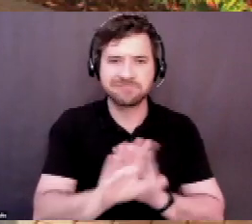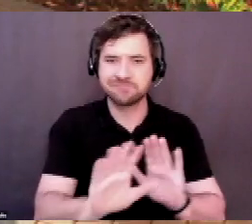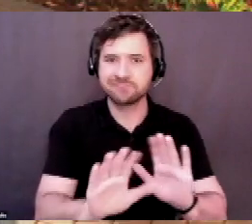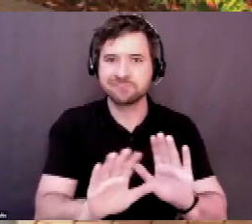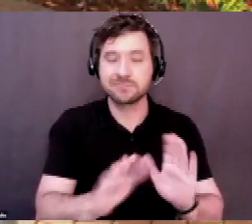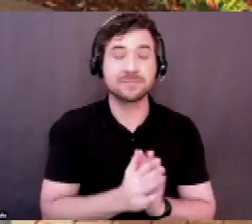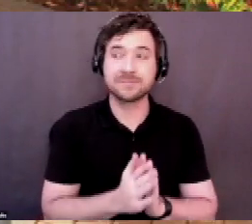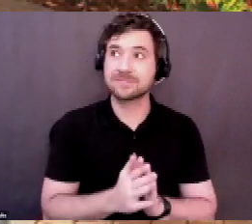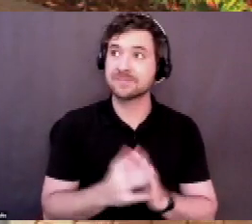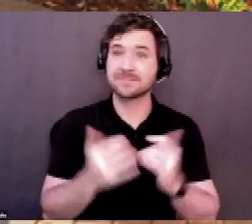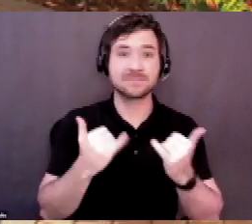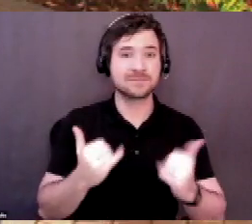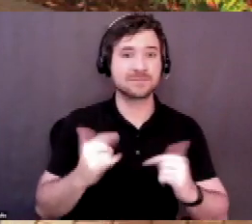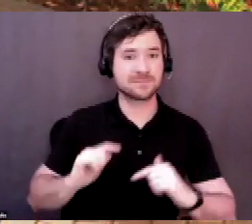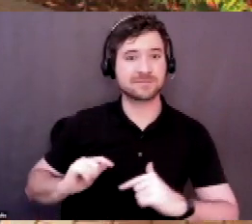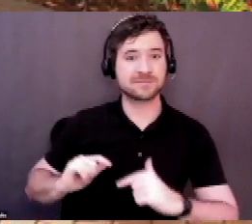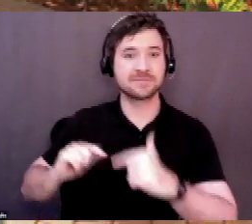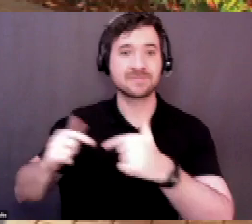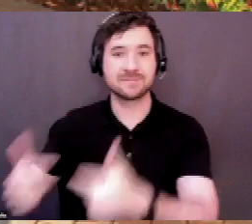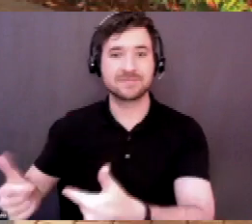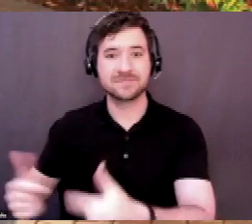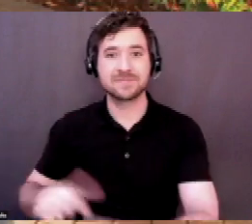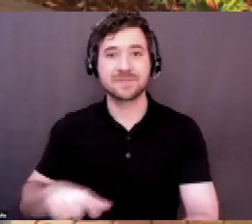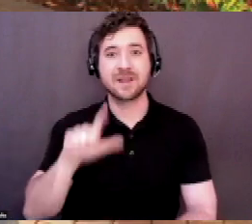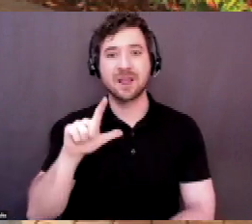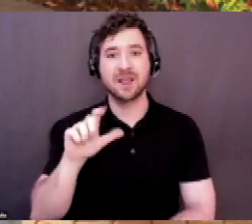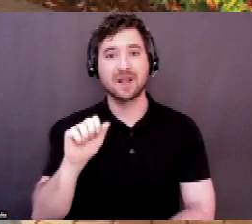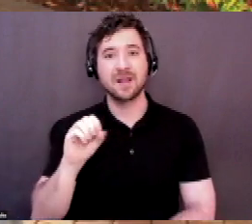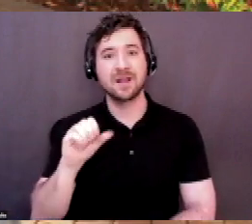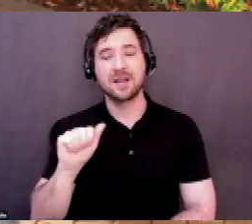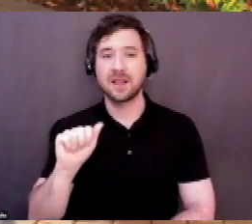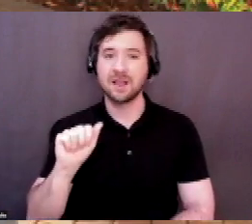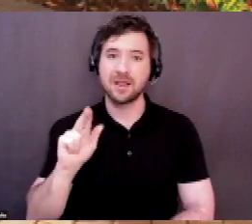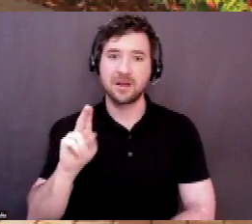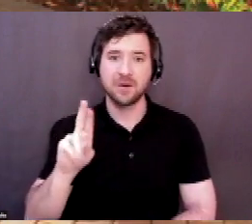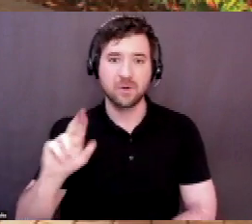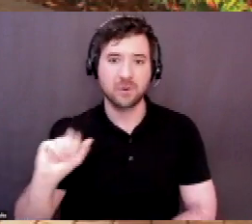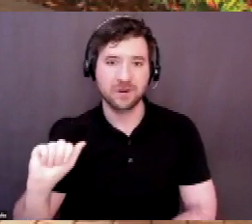I'm going to turn it over to Laura quickly.